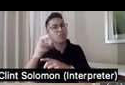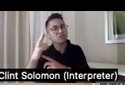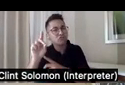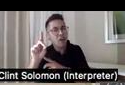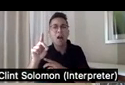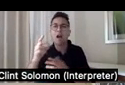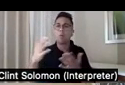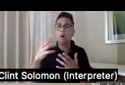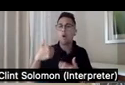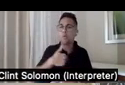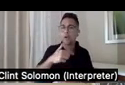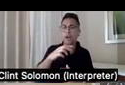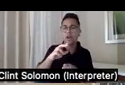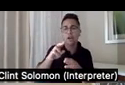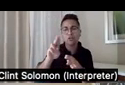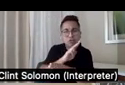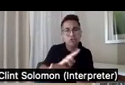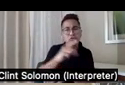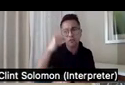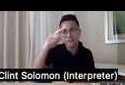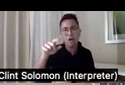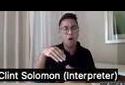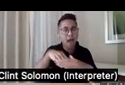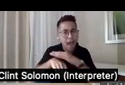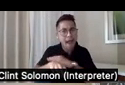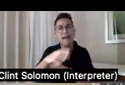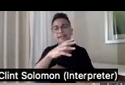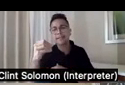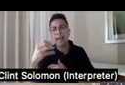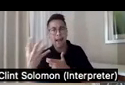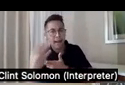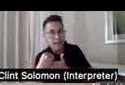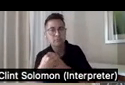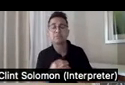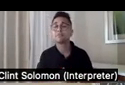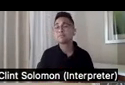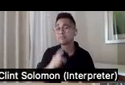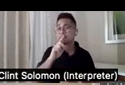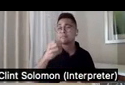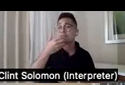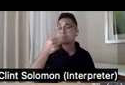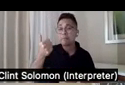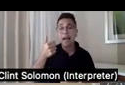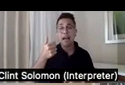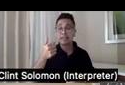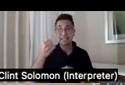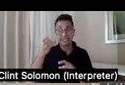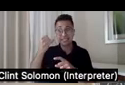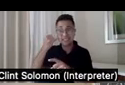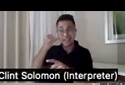for access and engagement they are best if they are created with the child so when it's objects